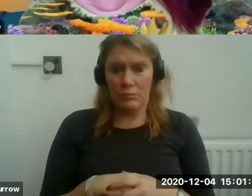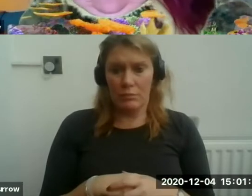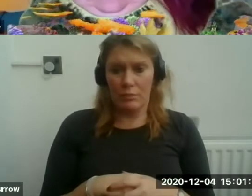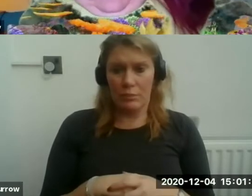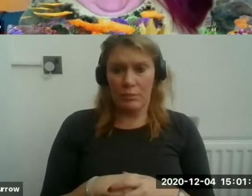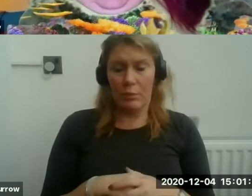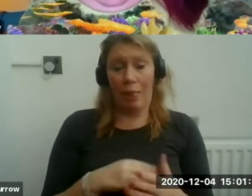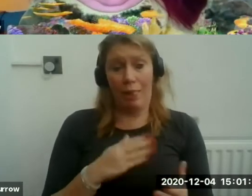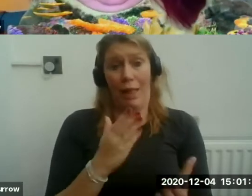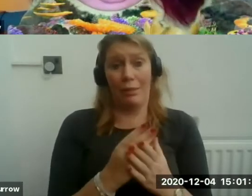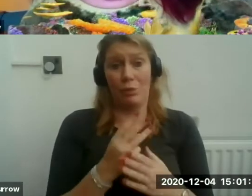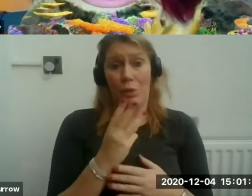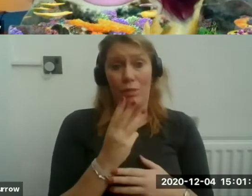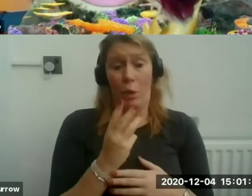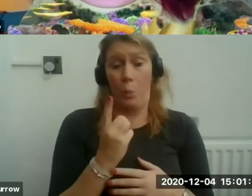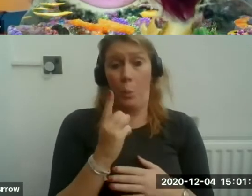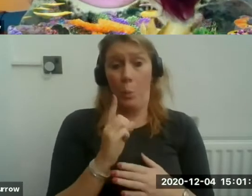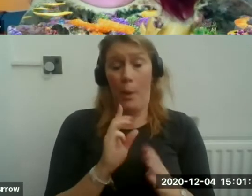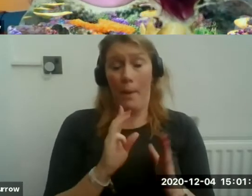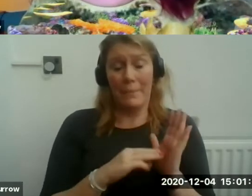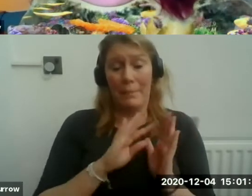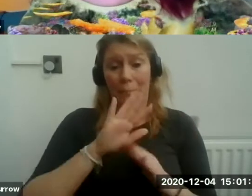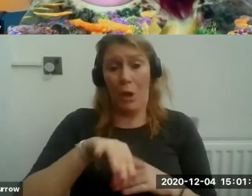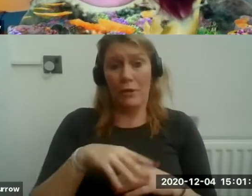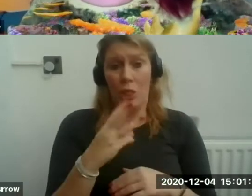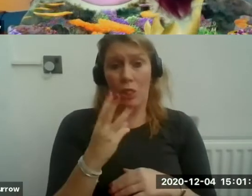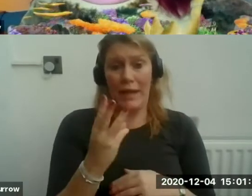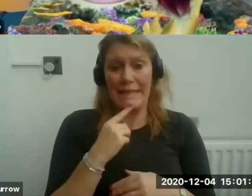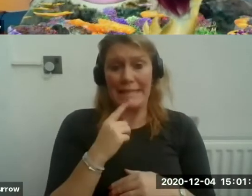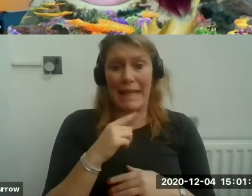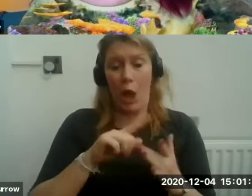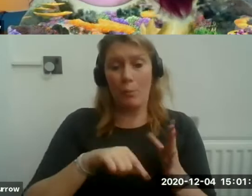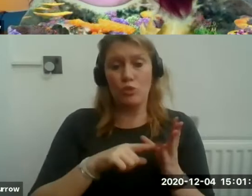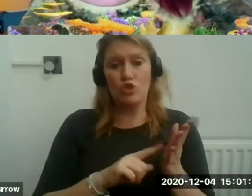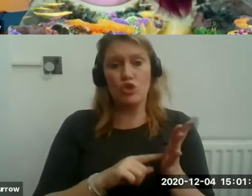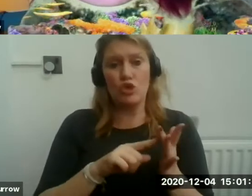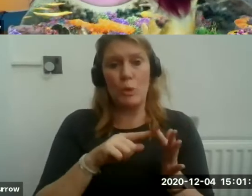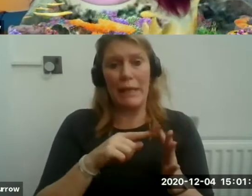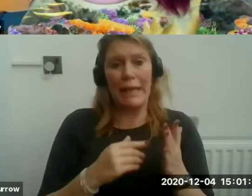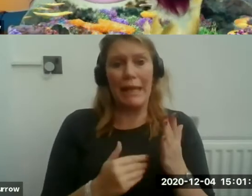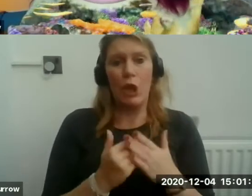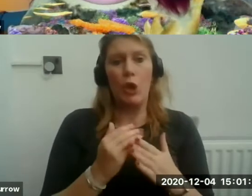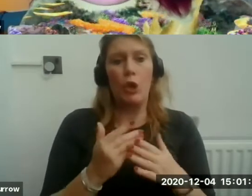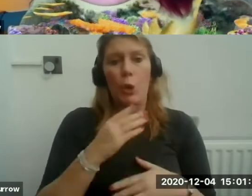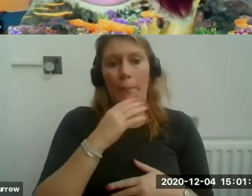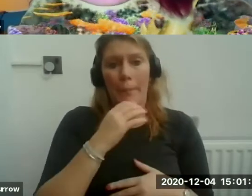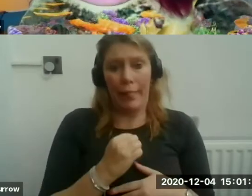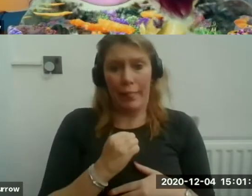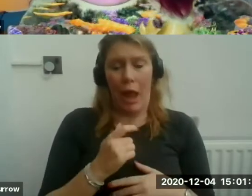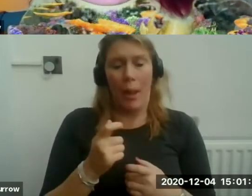I'm Julie Newman, I'm the Chair of Together 2012. I am in the privileged